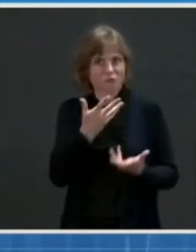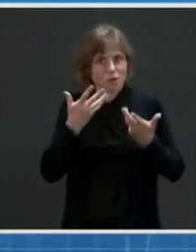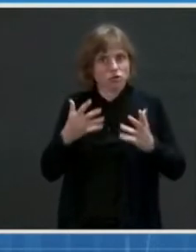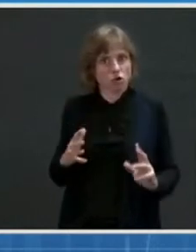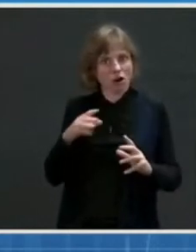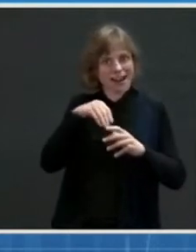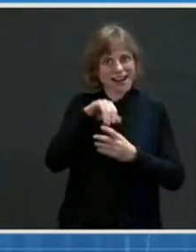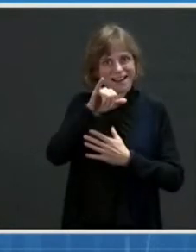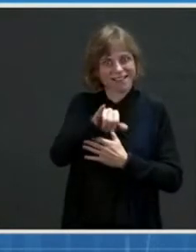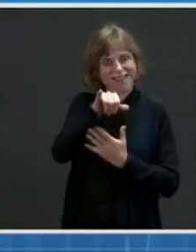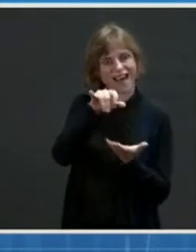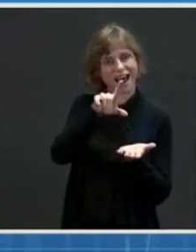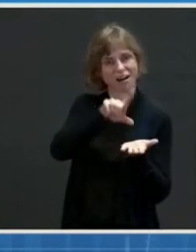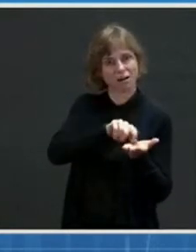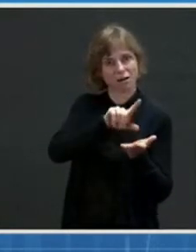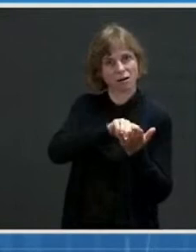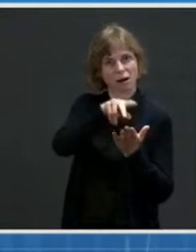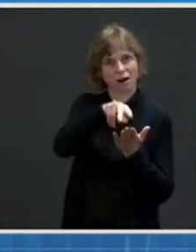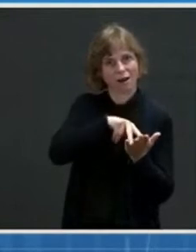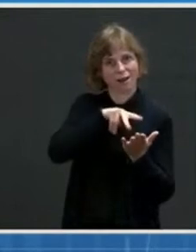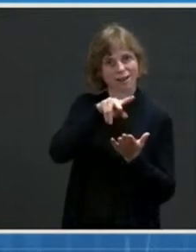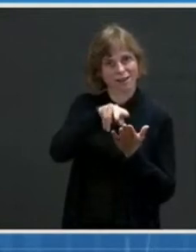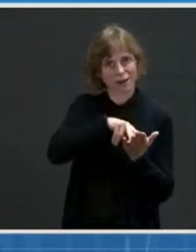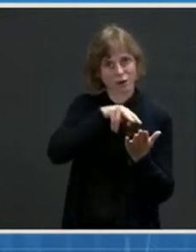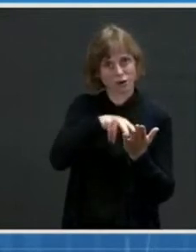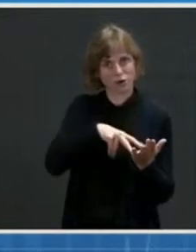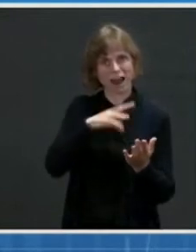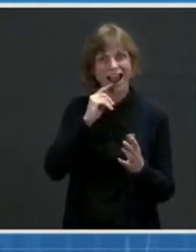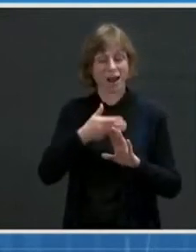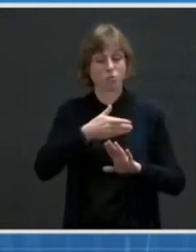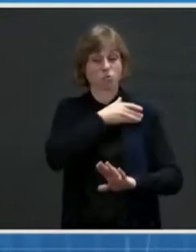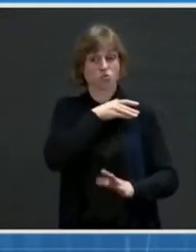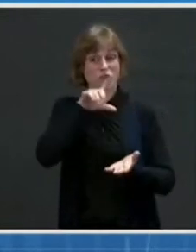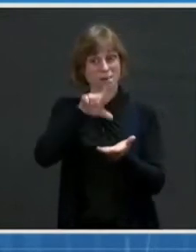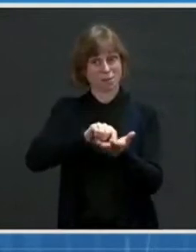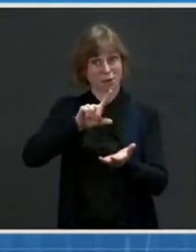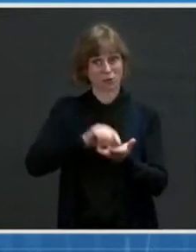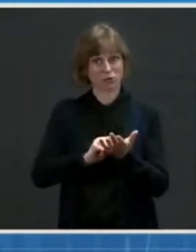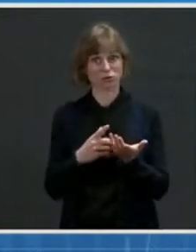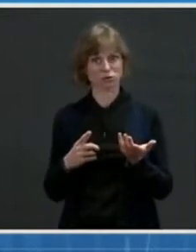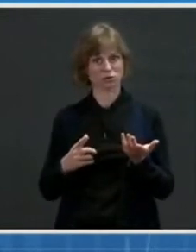IS ALREADY IN THE LITERATURE AS